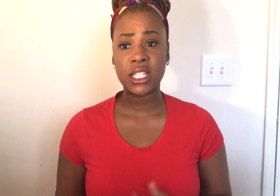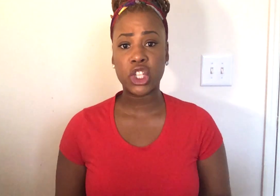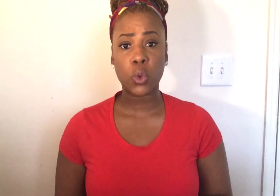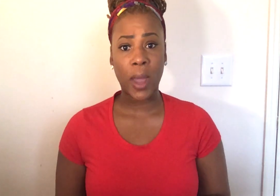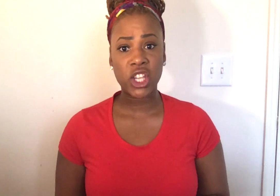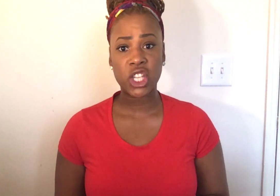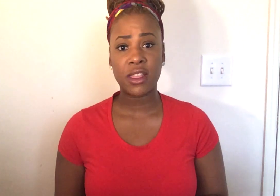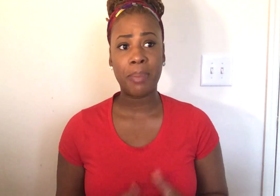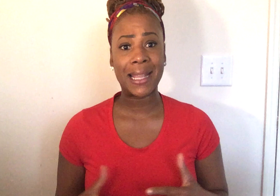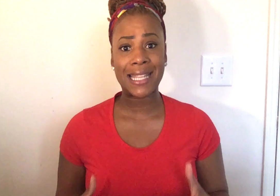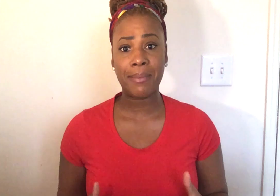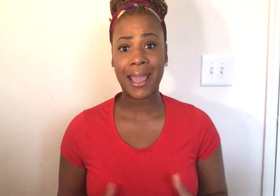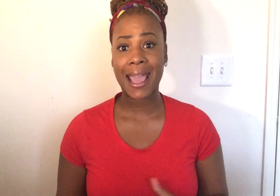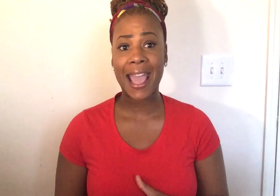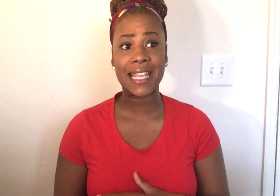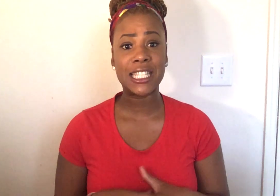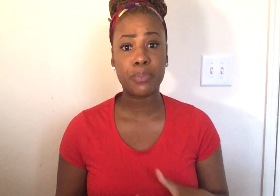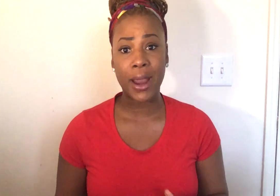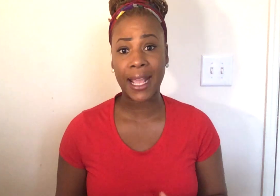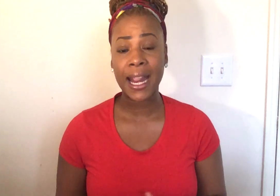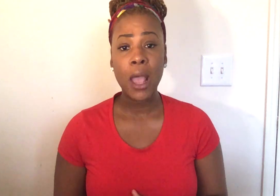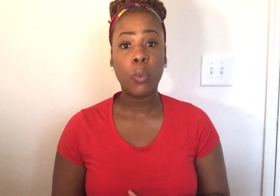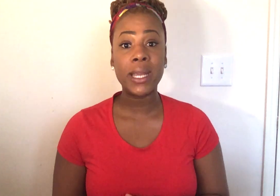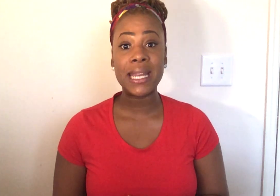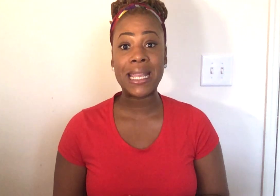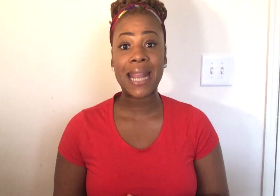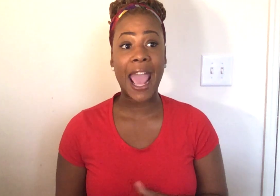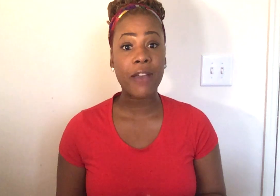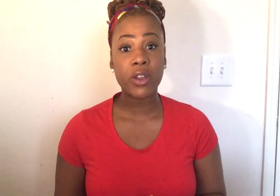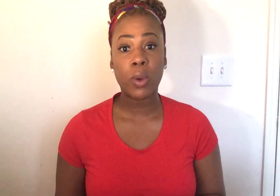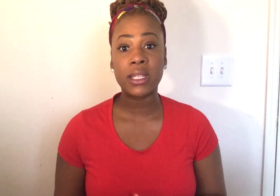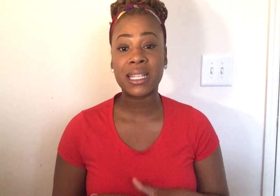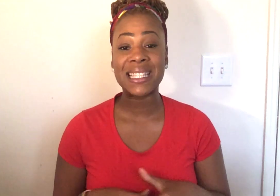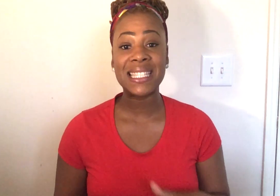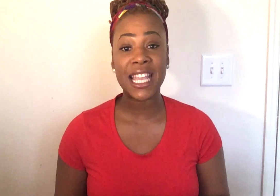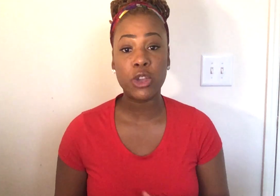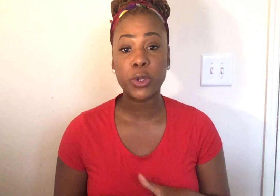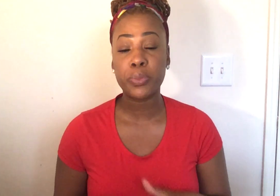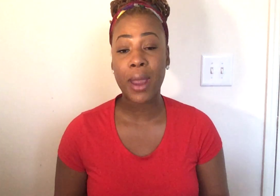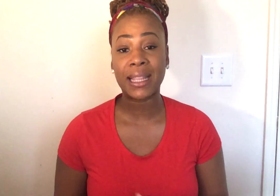situation the pandemic is spreading we need everyone to continue to practice